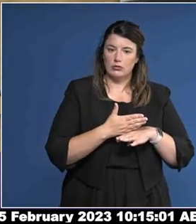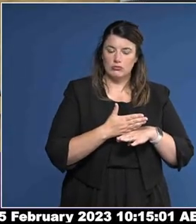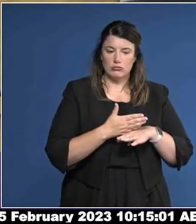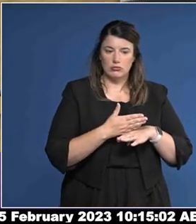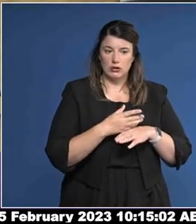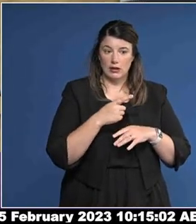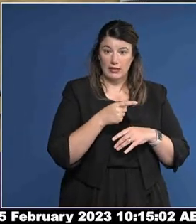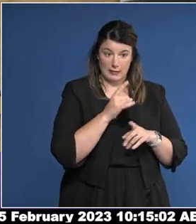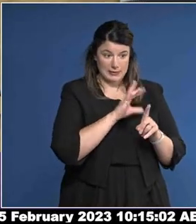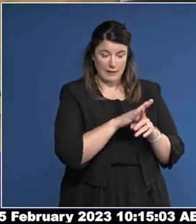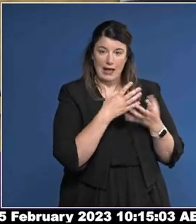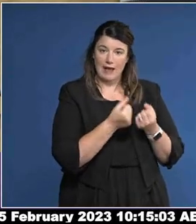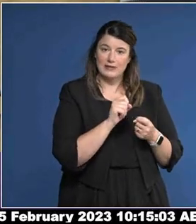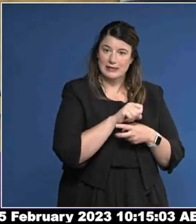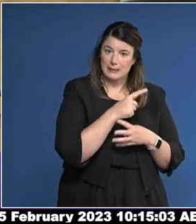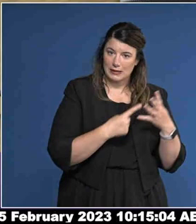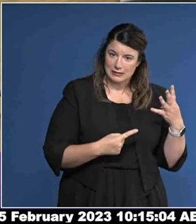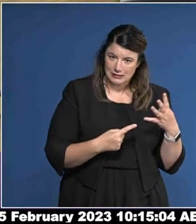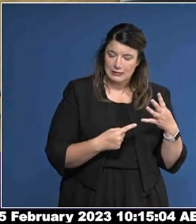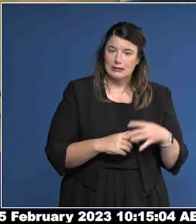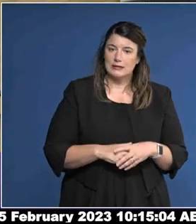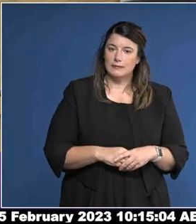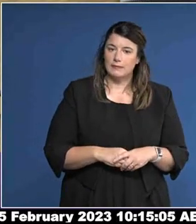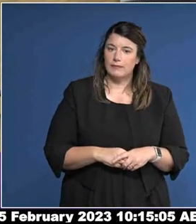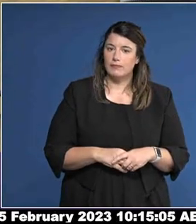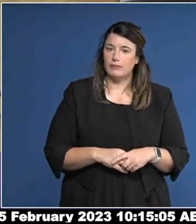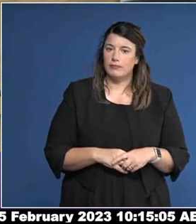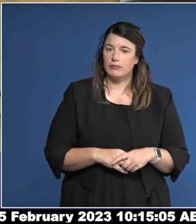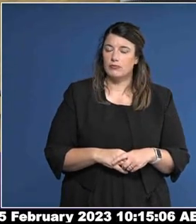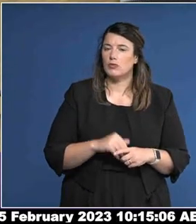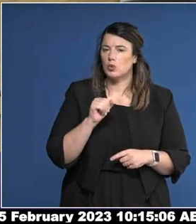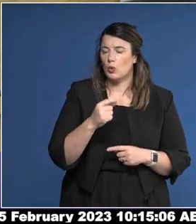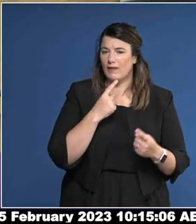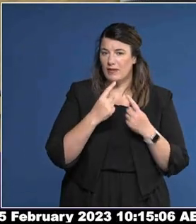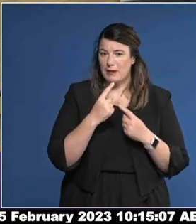disability, and your records indicate that you don't record that information in your